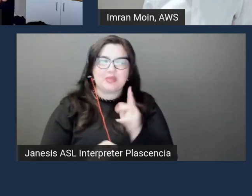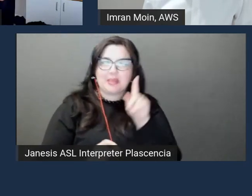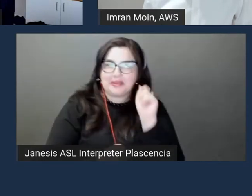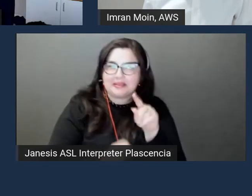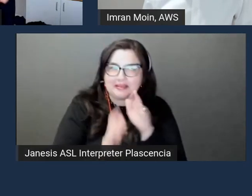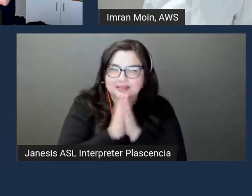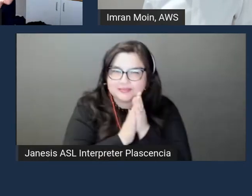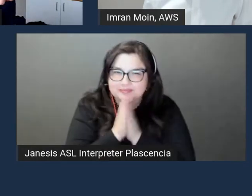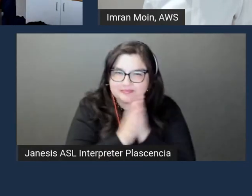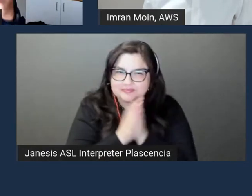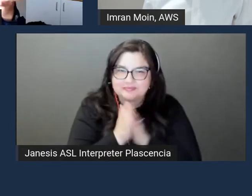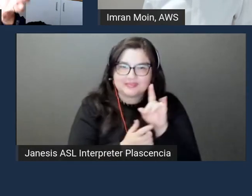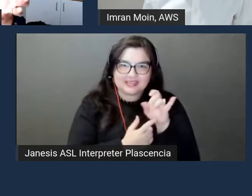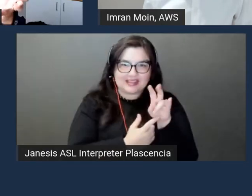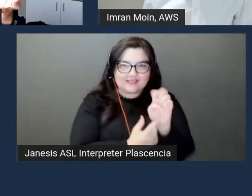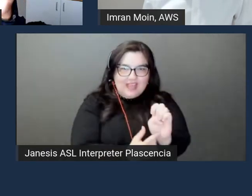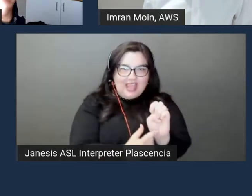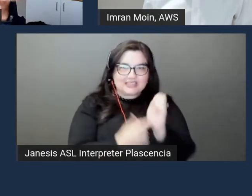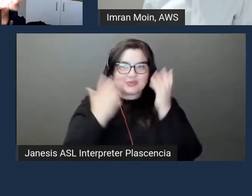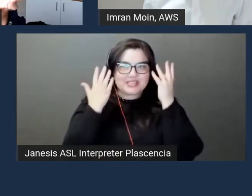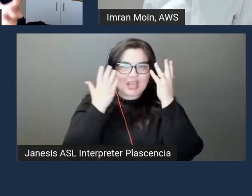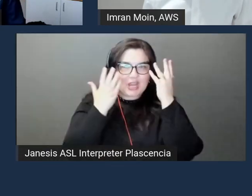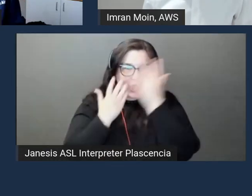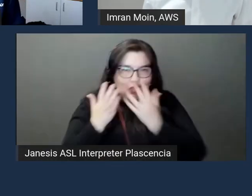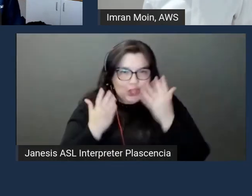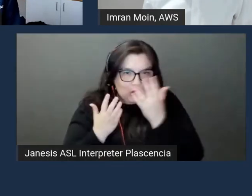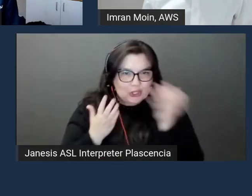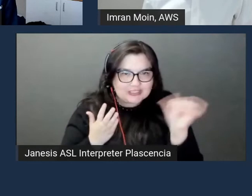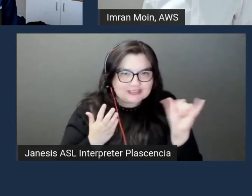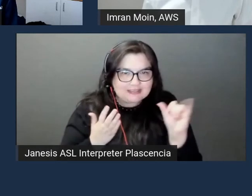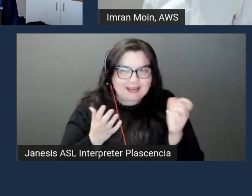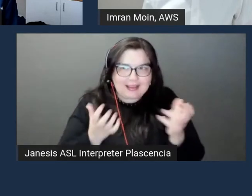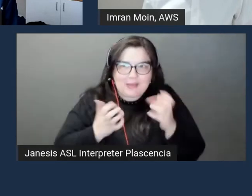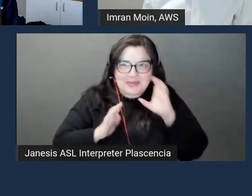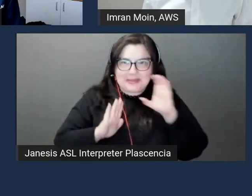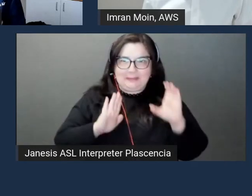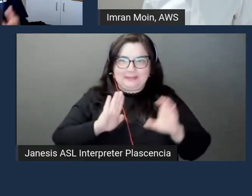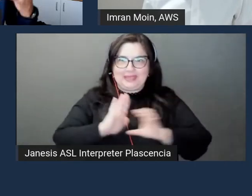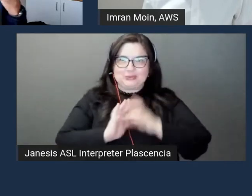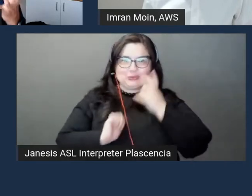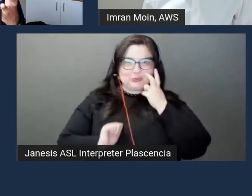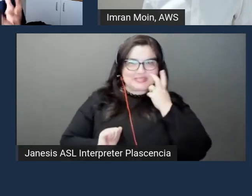Do you have a picture or something that we can see that because it's--